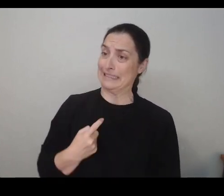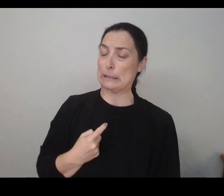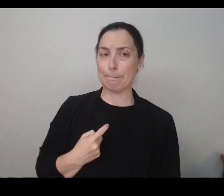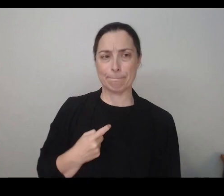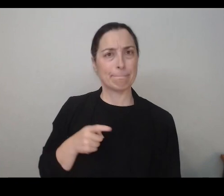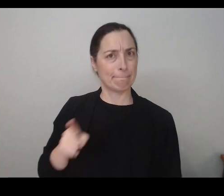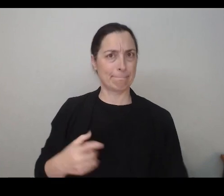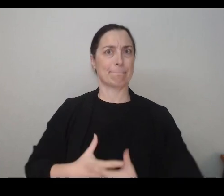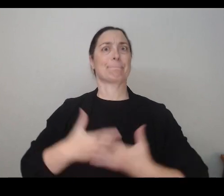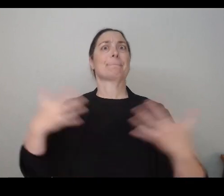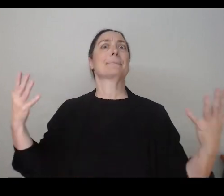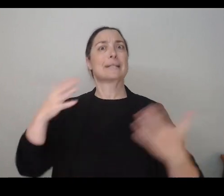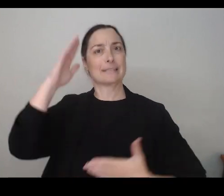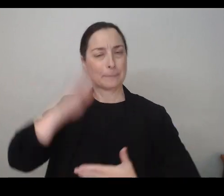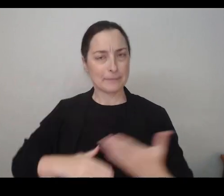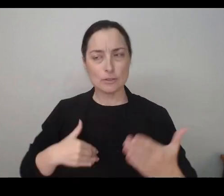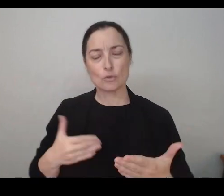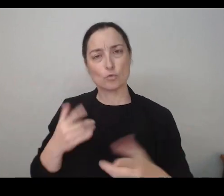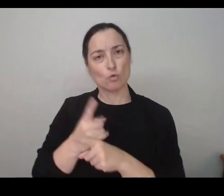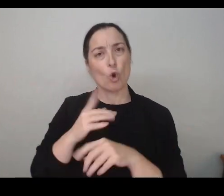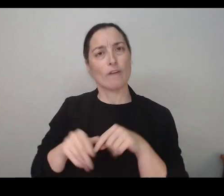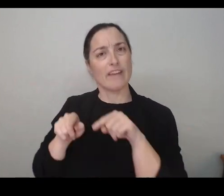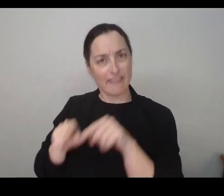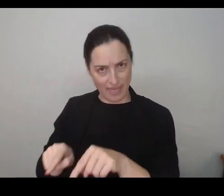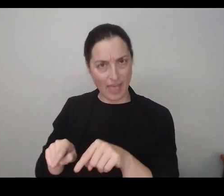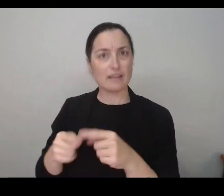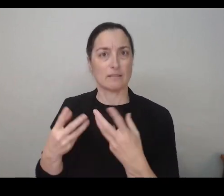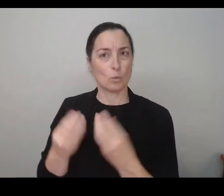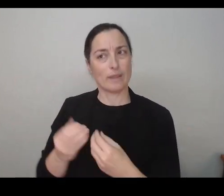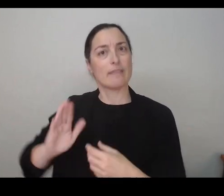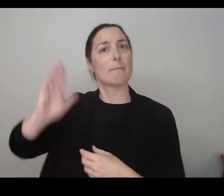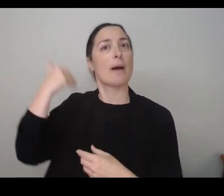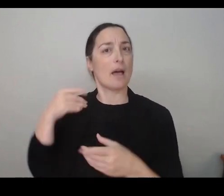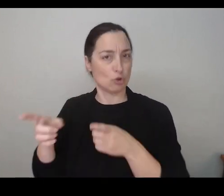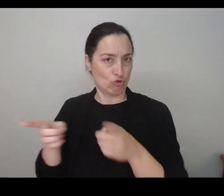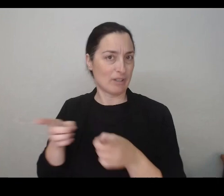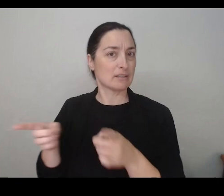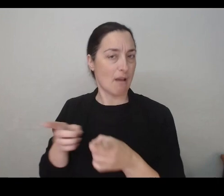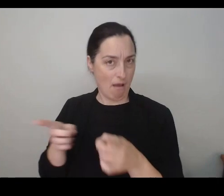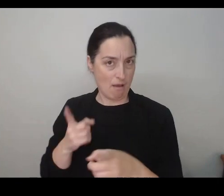because I discussed about that with the former director, which was at that moment.